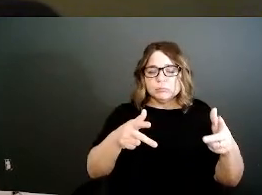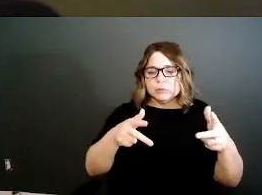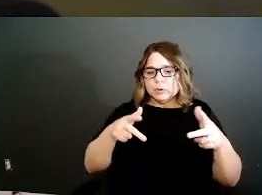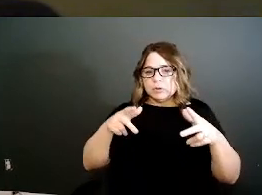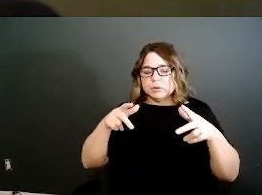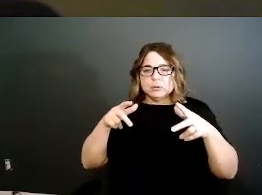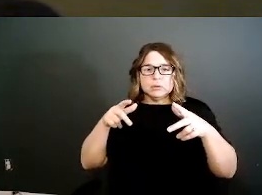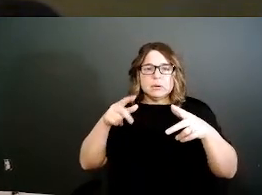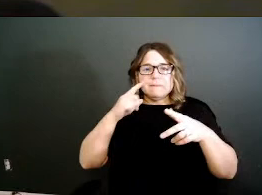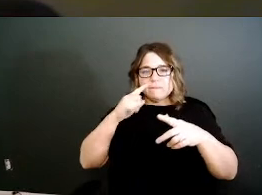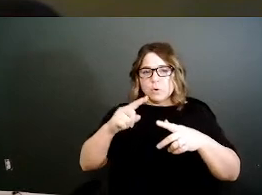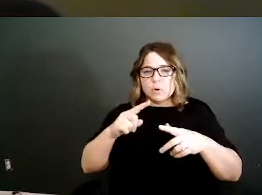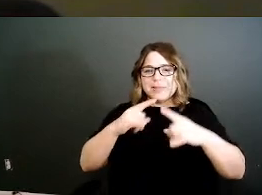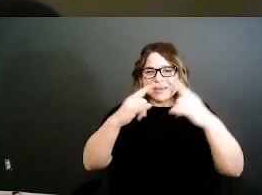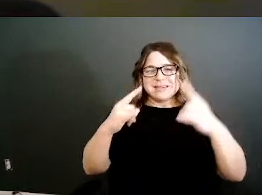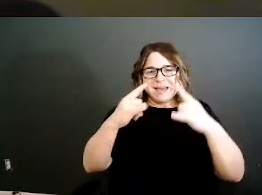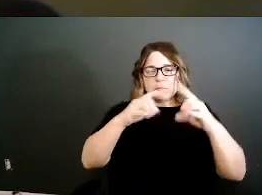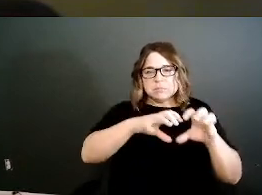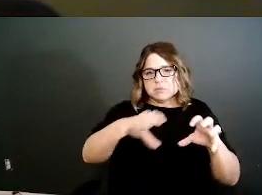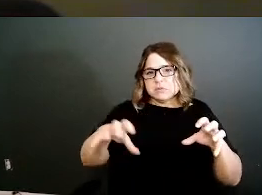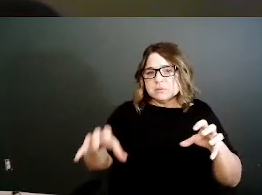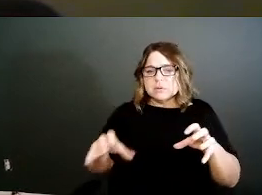DOLLARS IN THE HEALTH DEPARTMENT AND ONE IN CPED, --